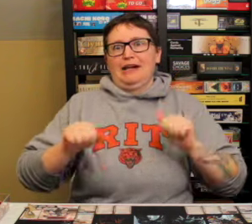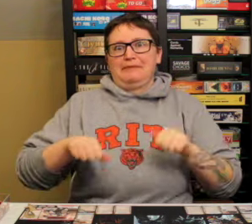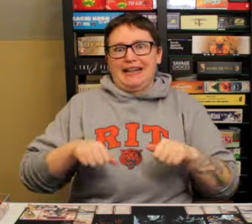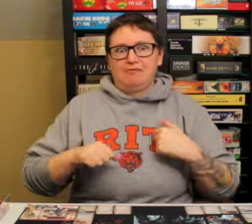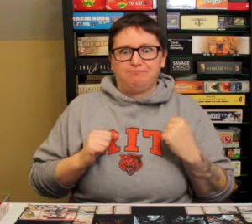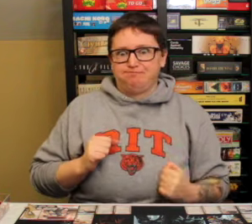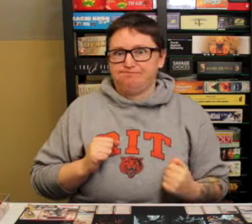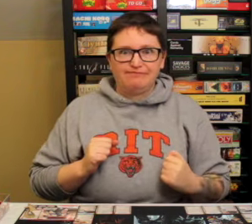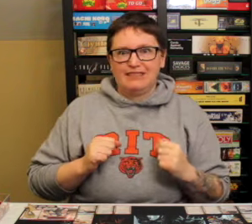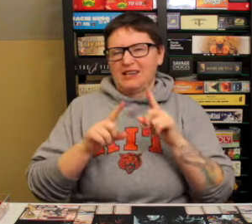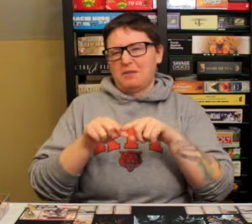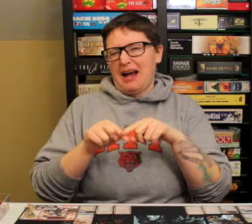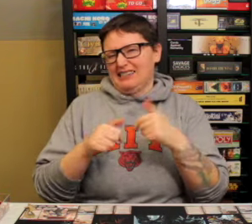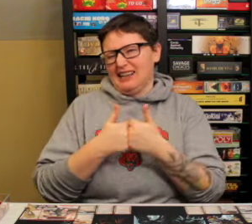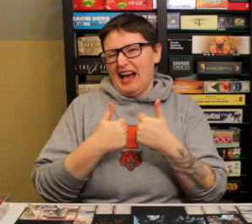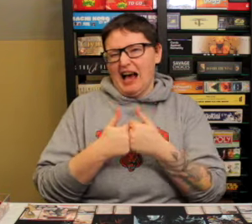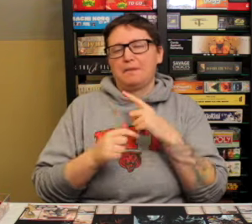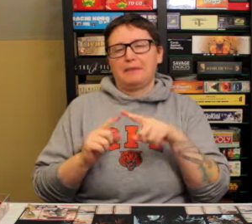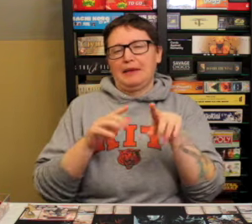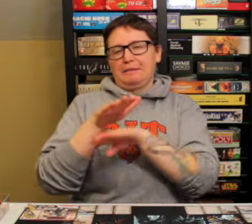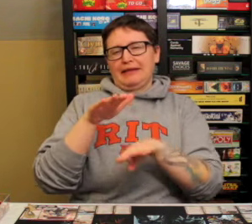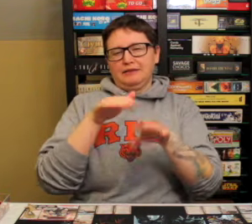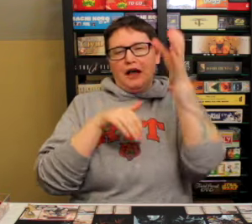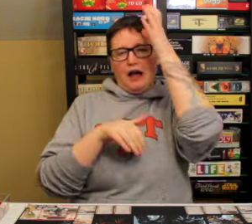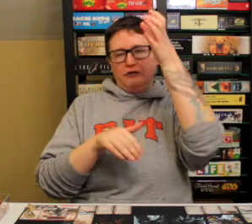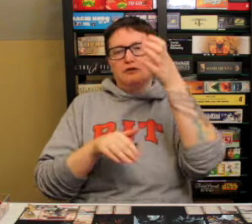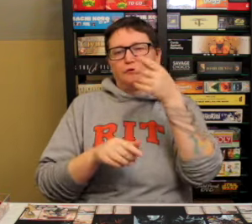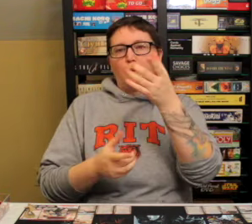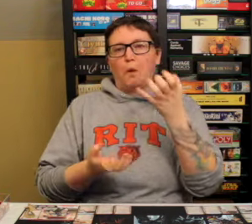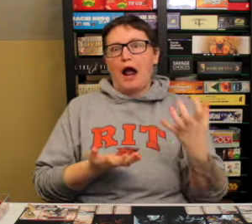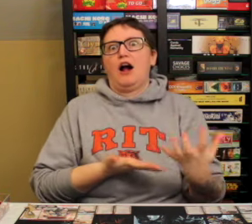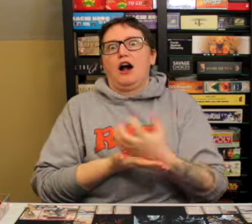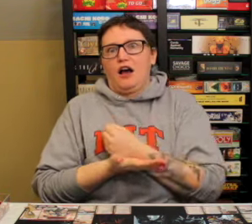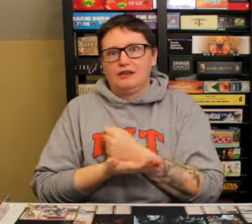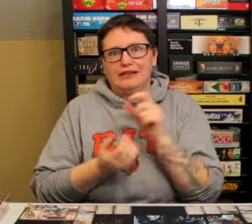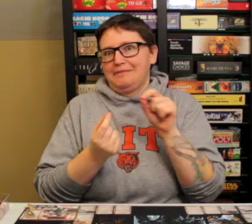or that leads you to get a better ability. It kind of just depends on the game. That's kind of the basic concept